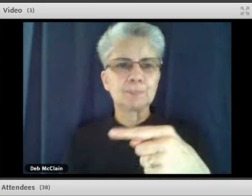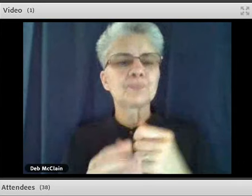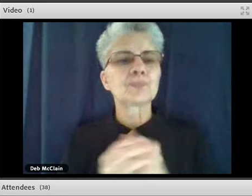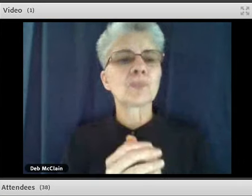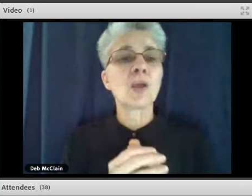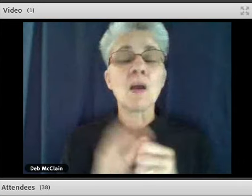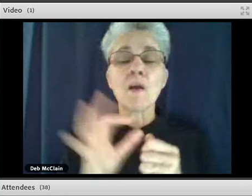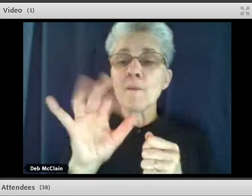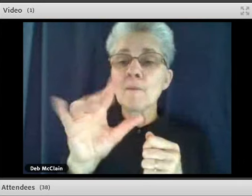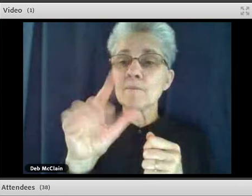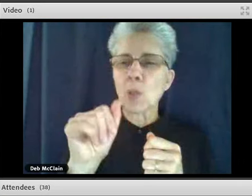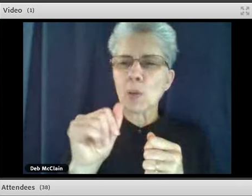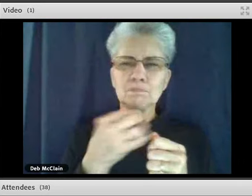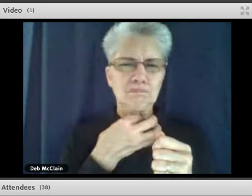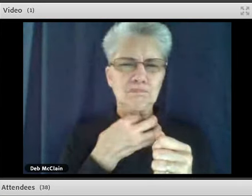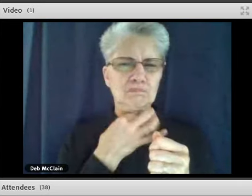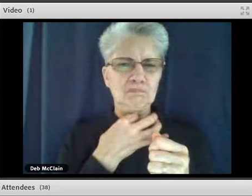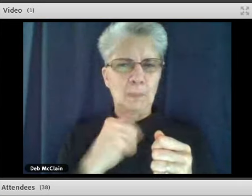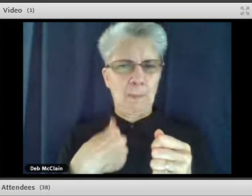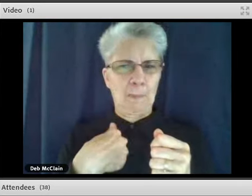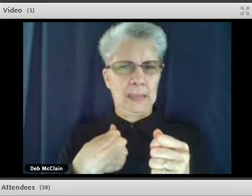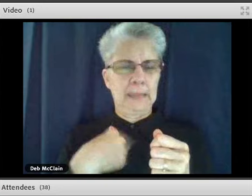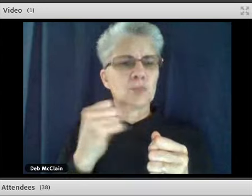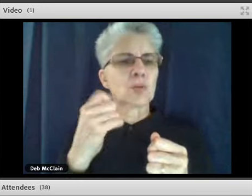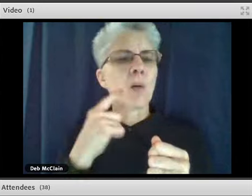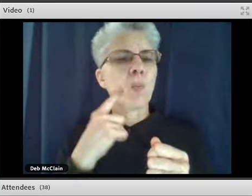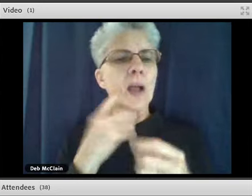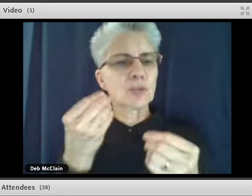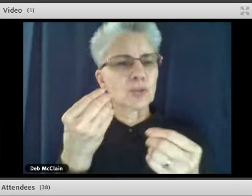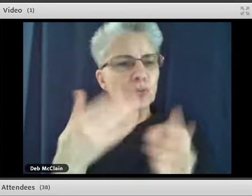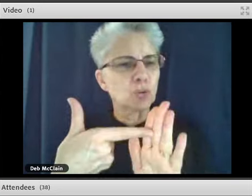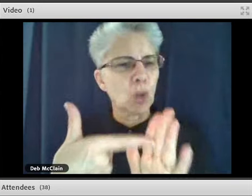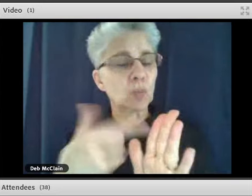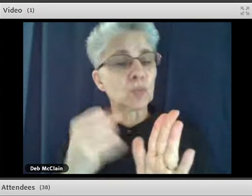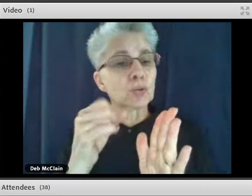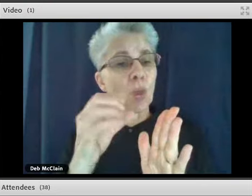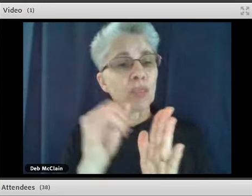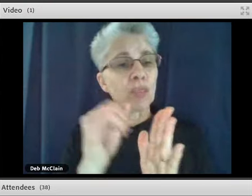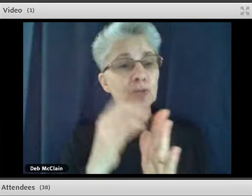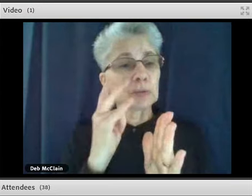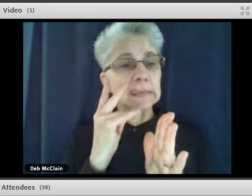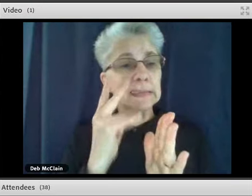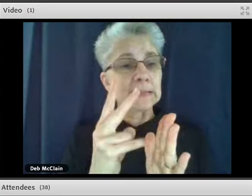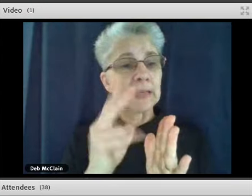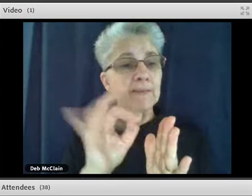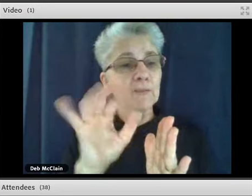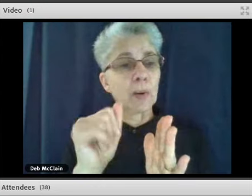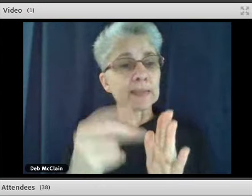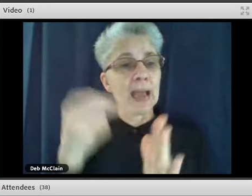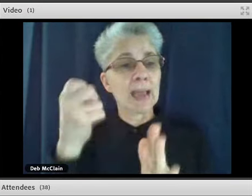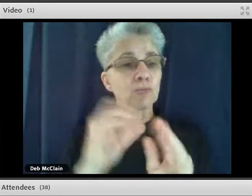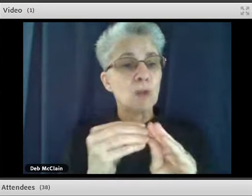So, for Florida, I was just curious. And so, I wanted to give you the data on that. So, you can see that Florida actually has a higher number